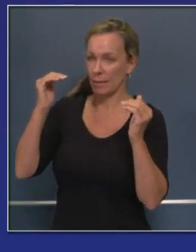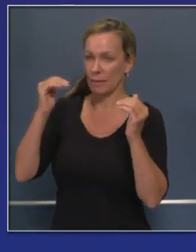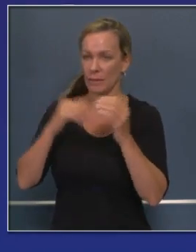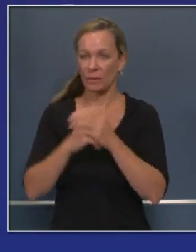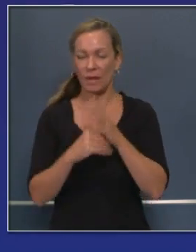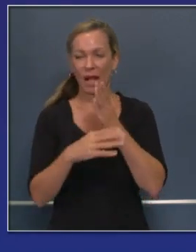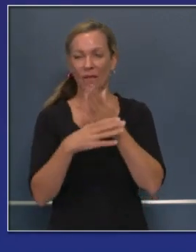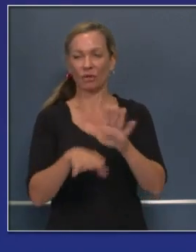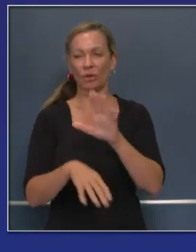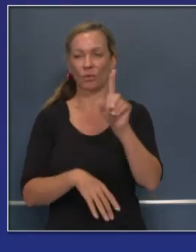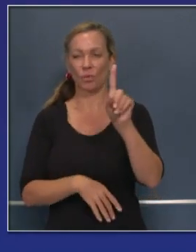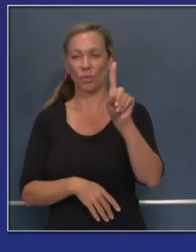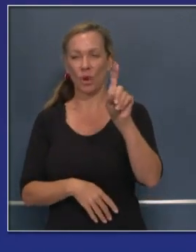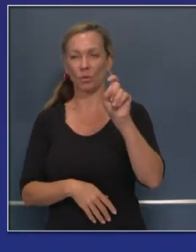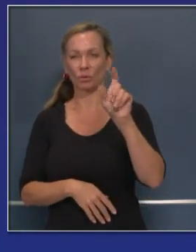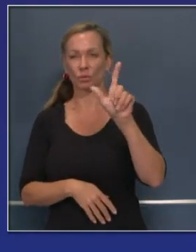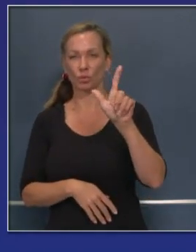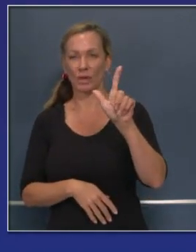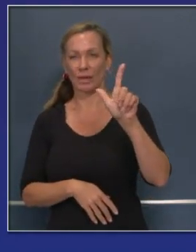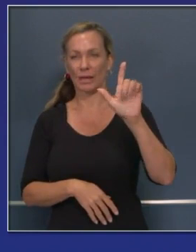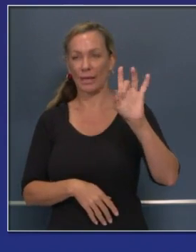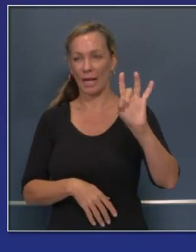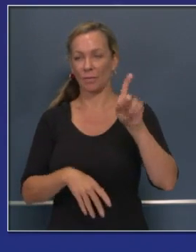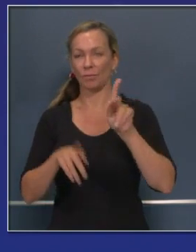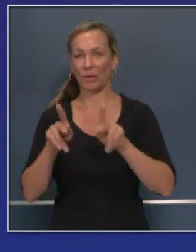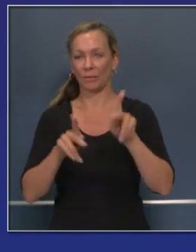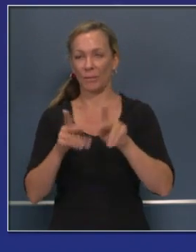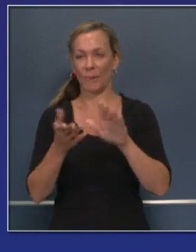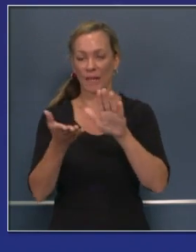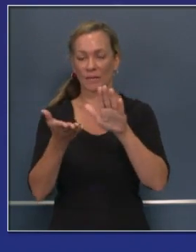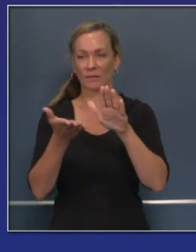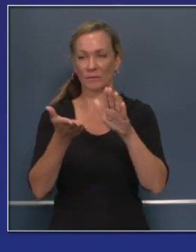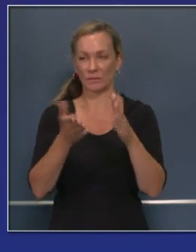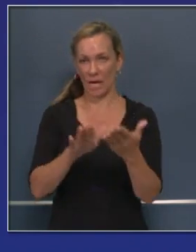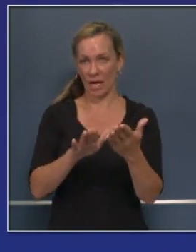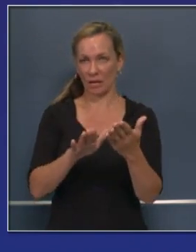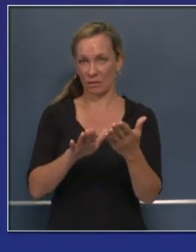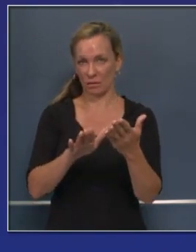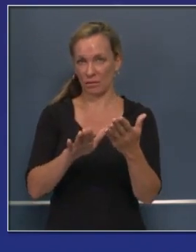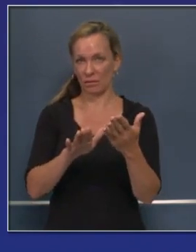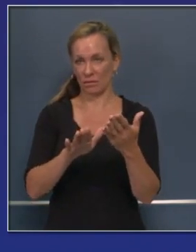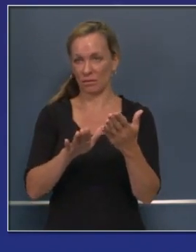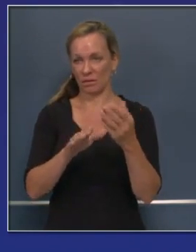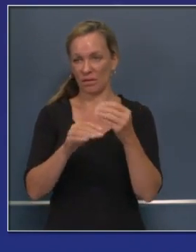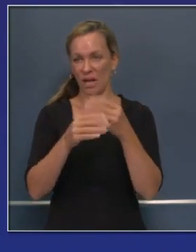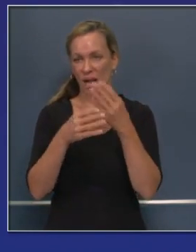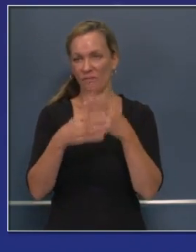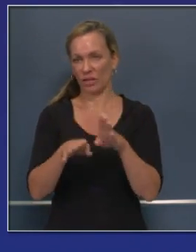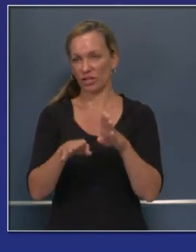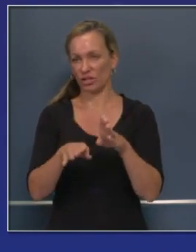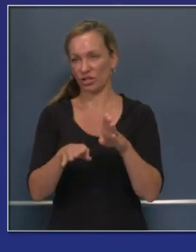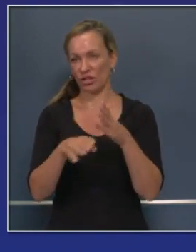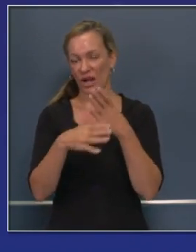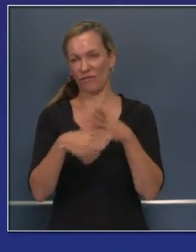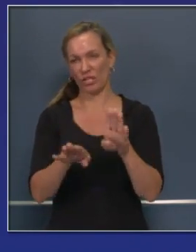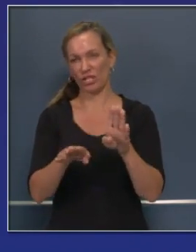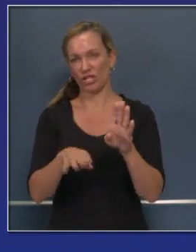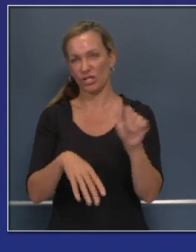IT’S NEVER AS ACCURATE AS IT COULD BE. LOOK AT THE AVERAGES.